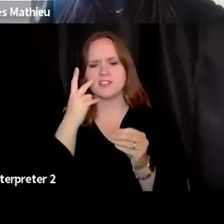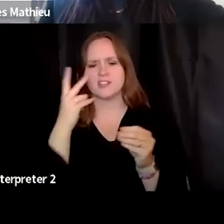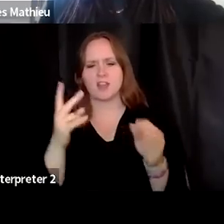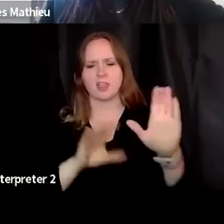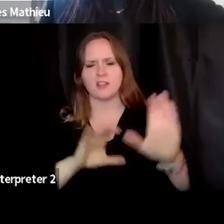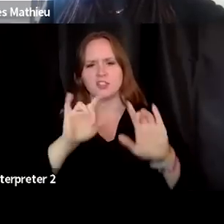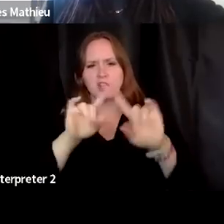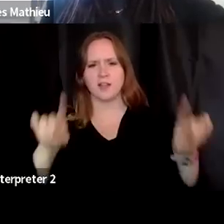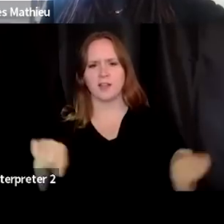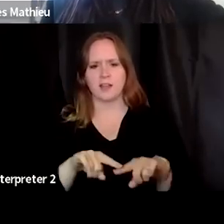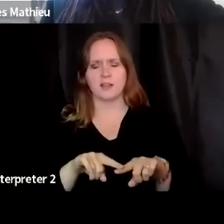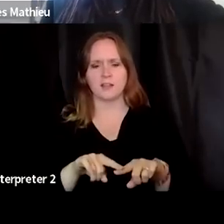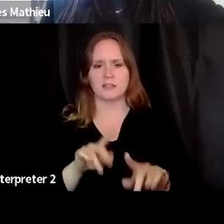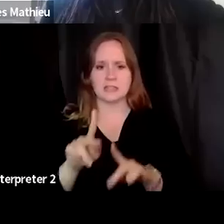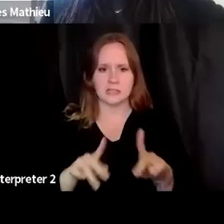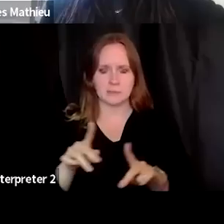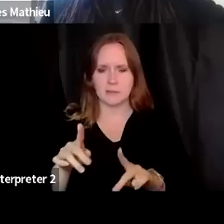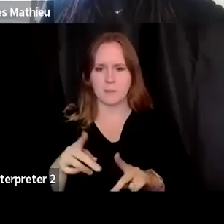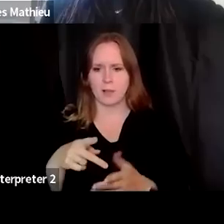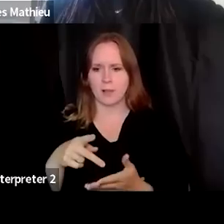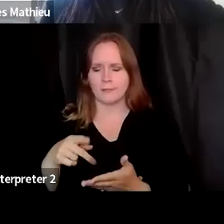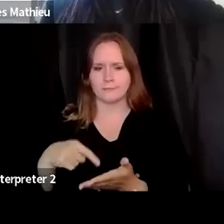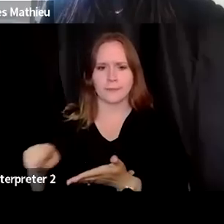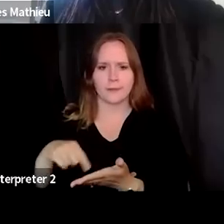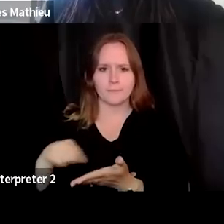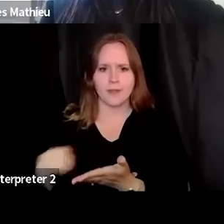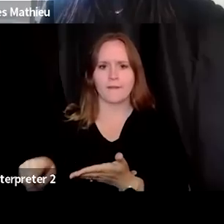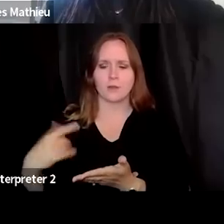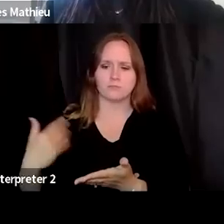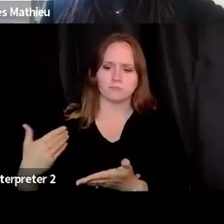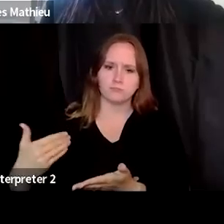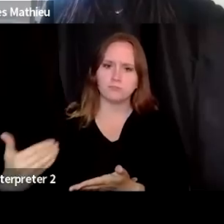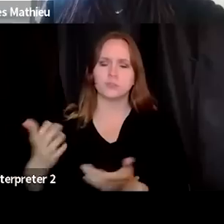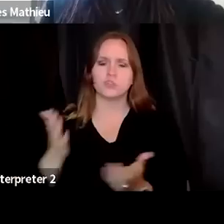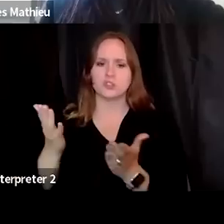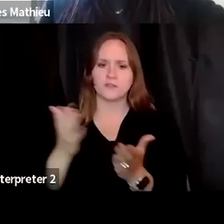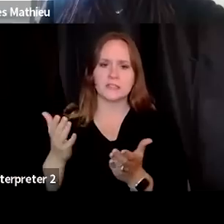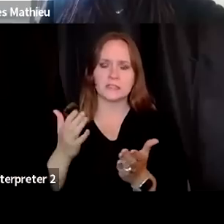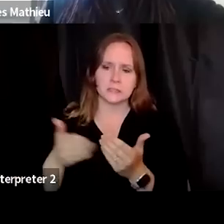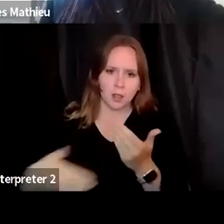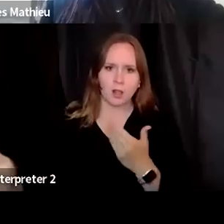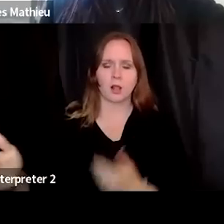how people pay for these like ongoing services too. And I think like going through your insurance is a,